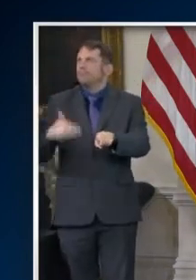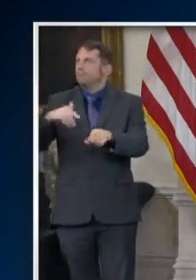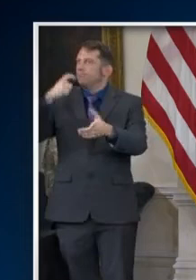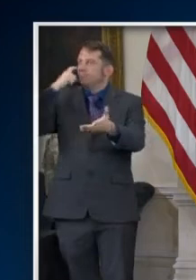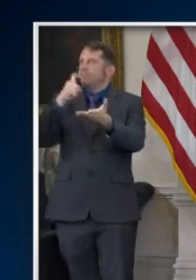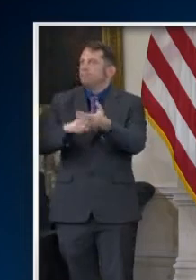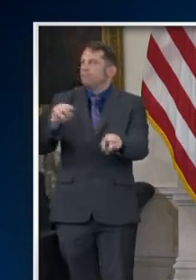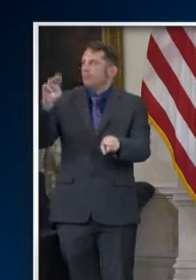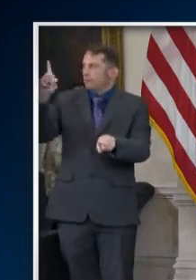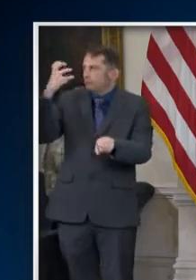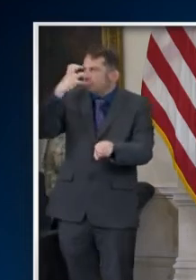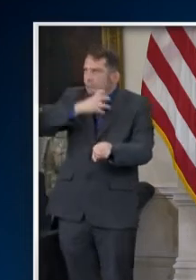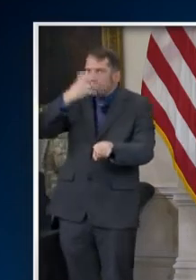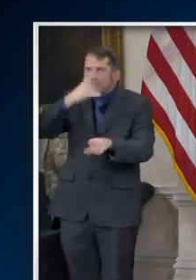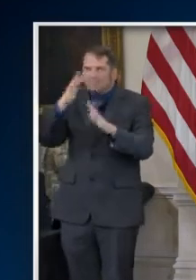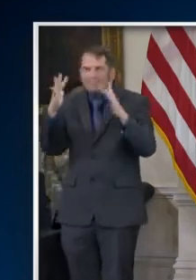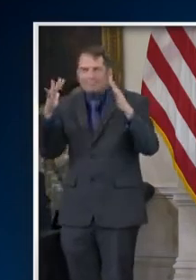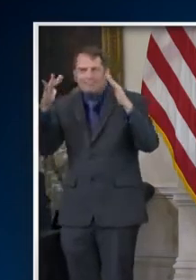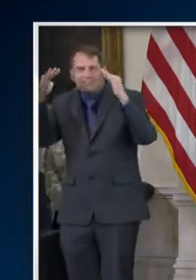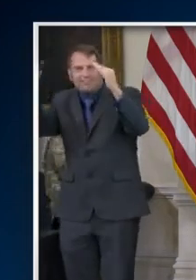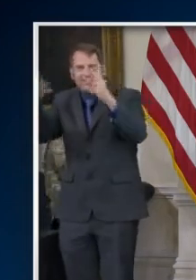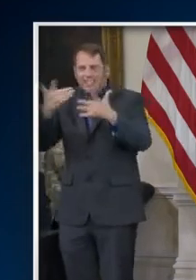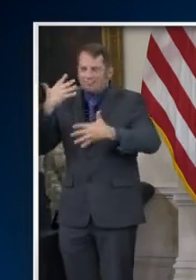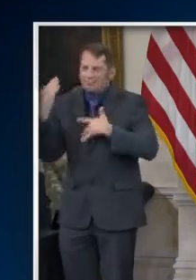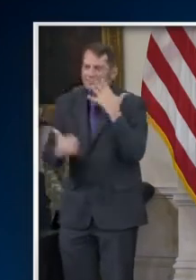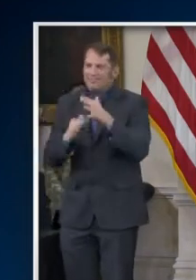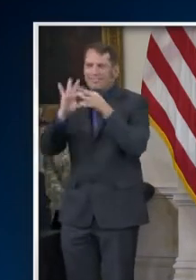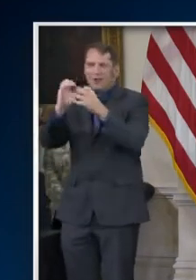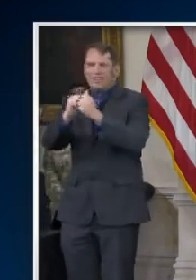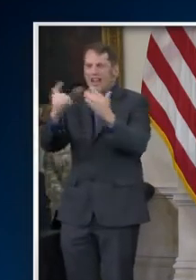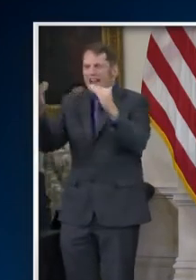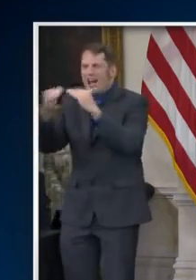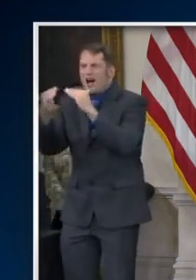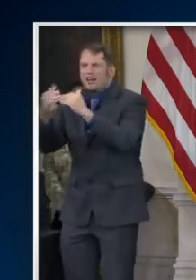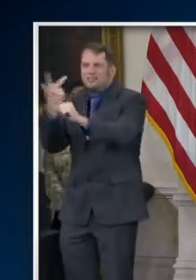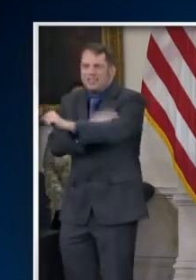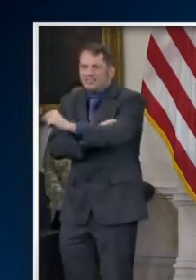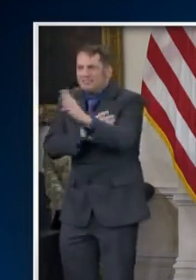FOR HAVING ONE OF THE NATION’S FIRST AND MOST ADVANCED EQUITY PLANS.